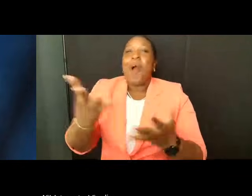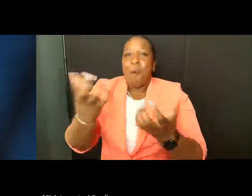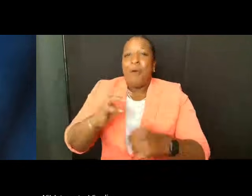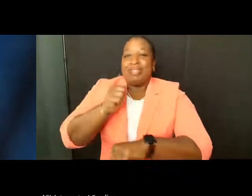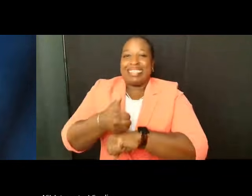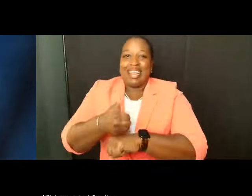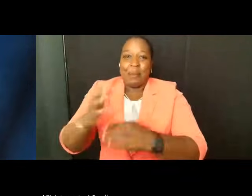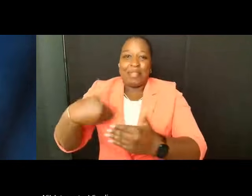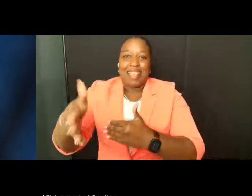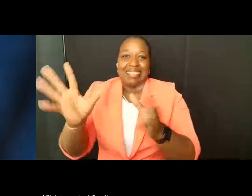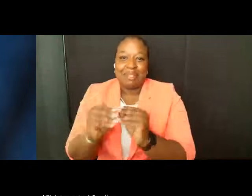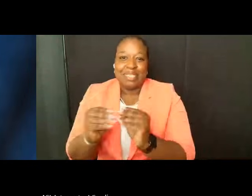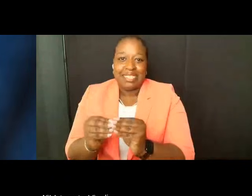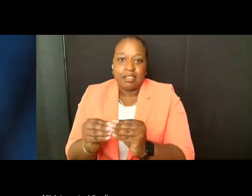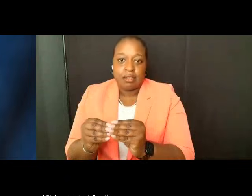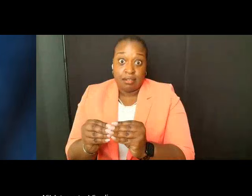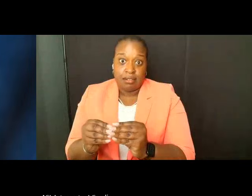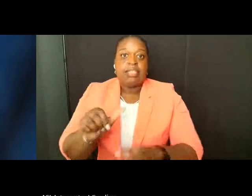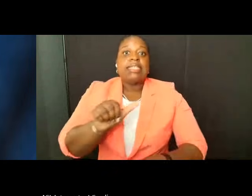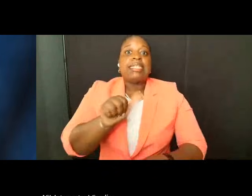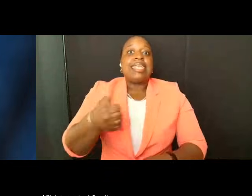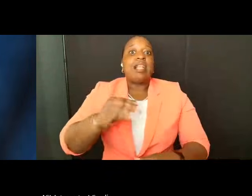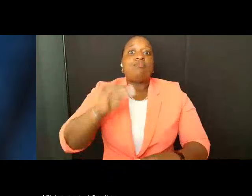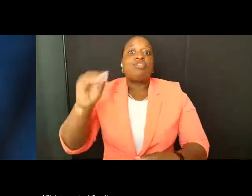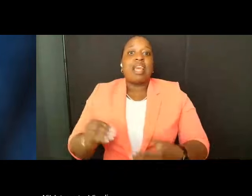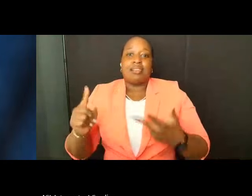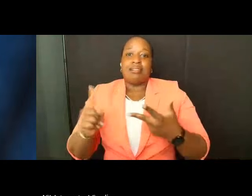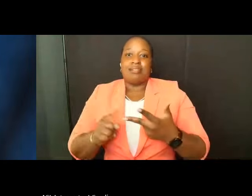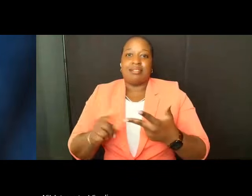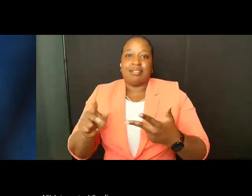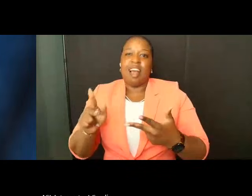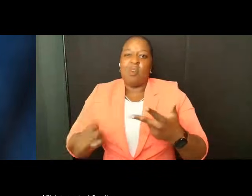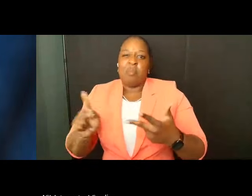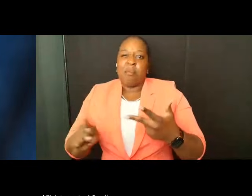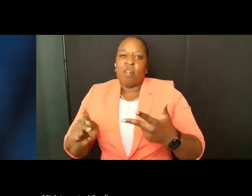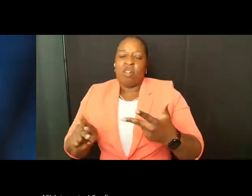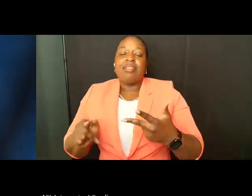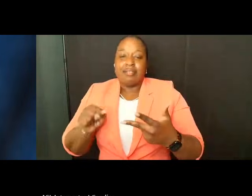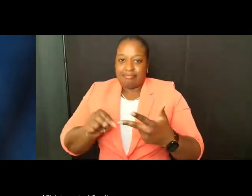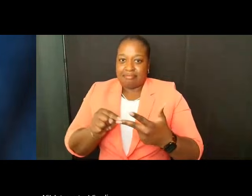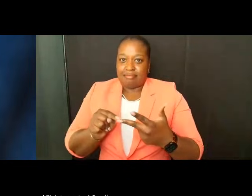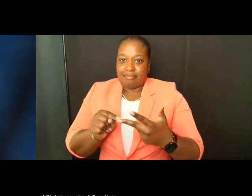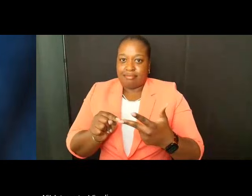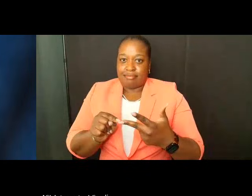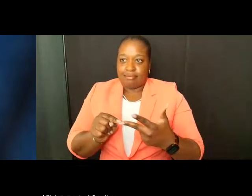10 percent of the people would be in the third category, as Wally mentioned.